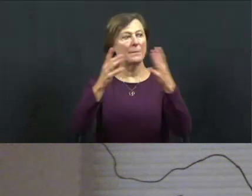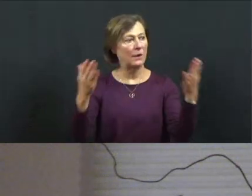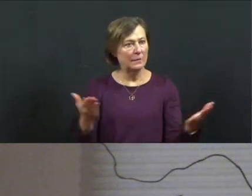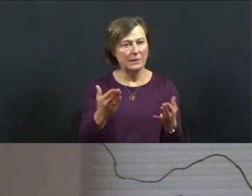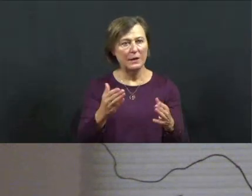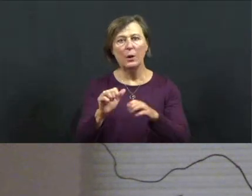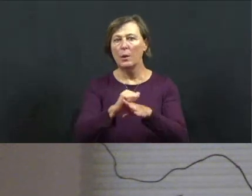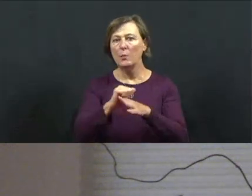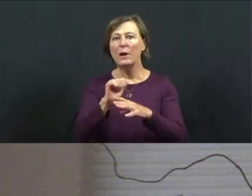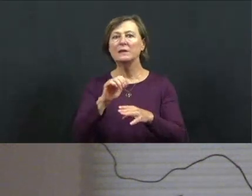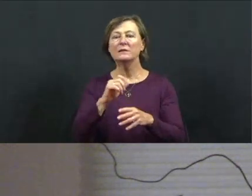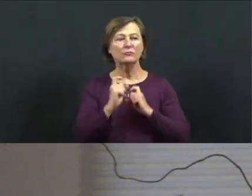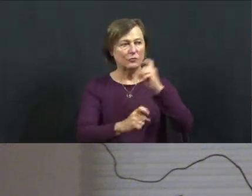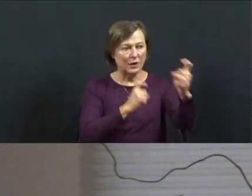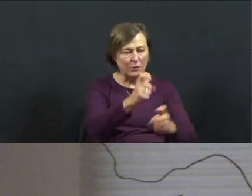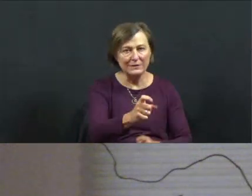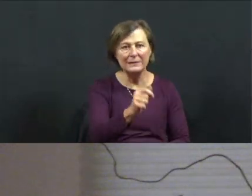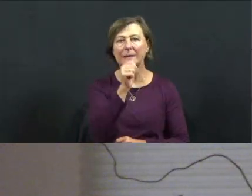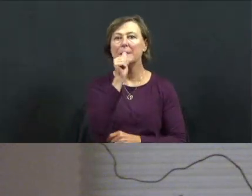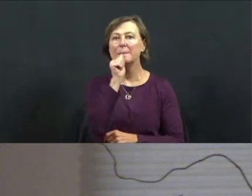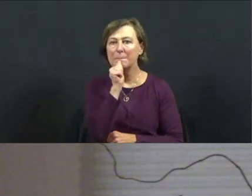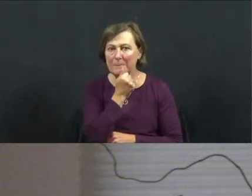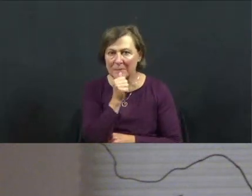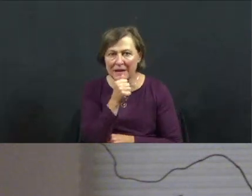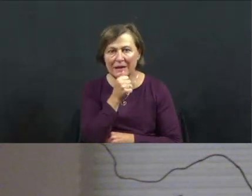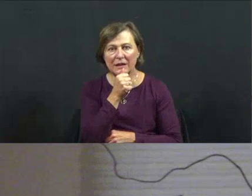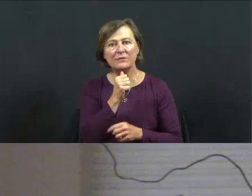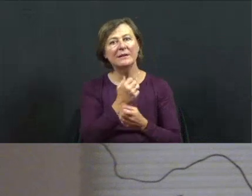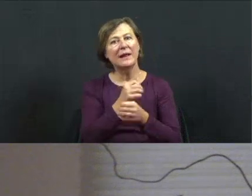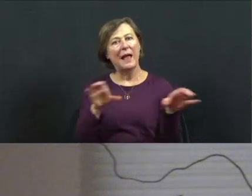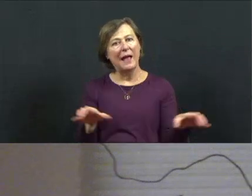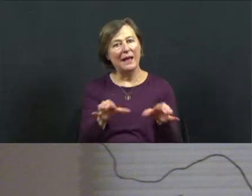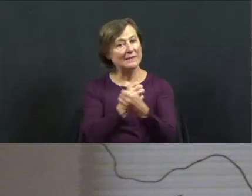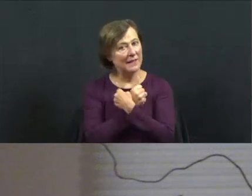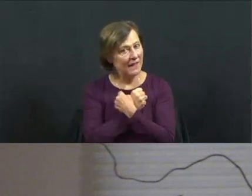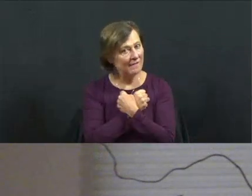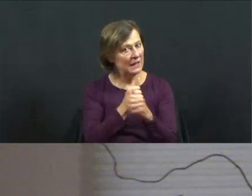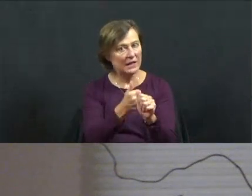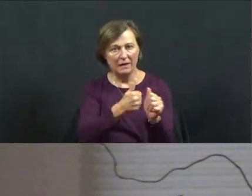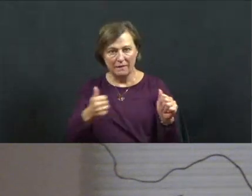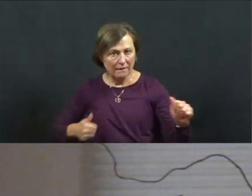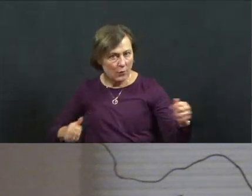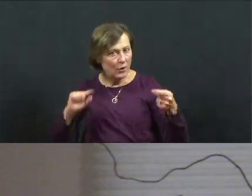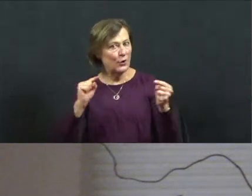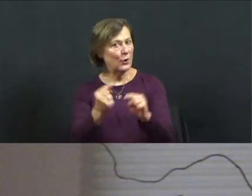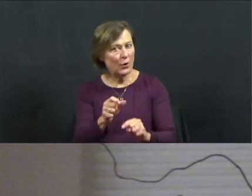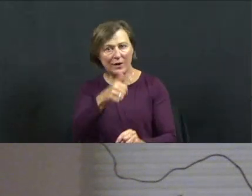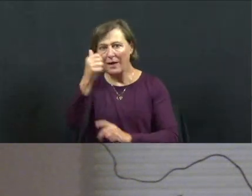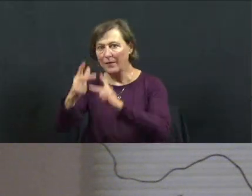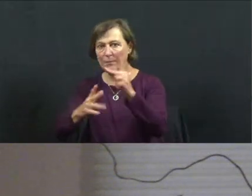and he had acted lovingly and avoided harming others, and he had meditated on the truth. He had done